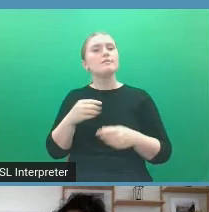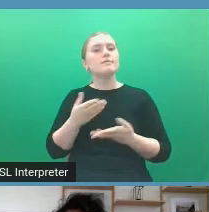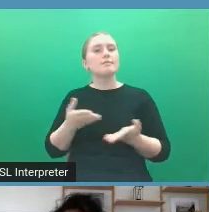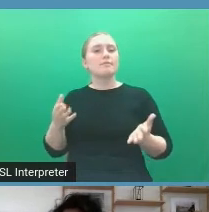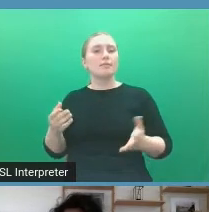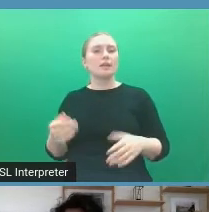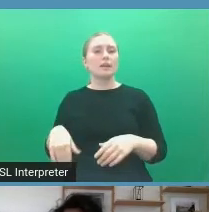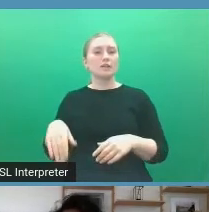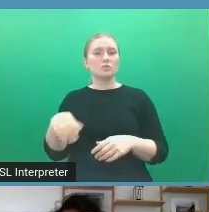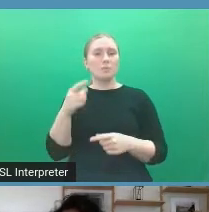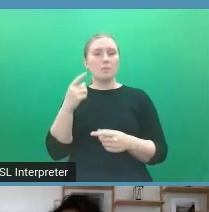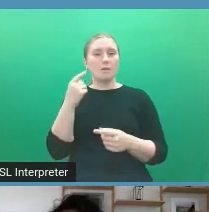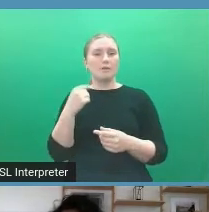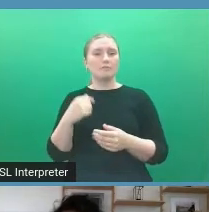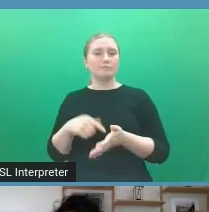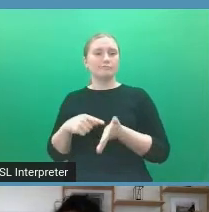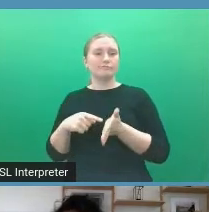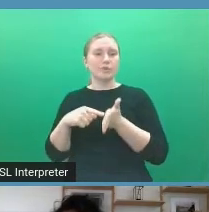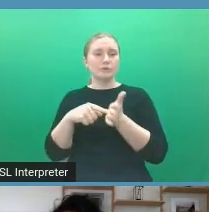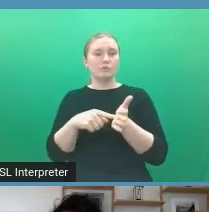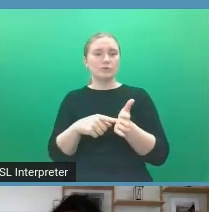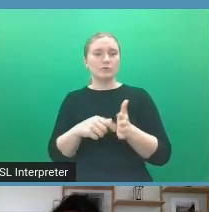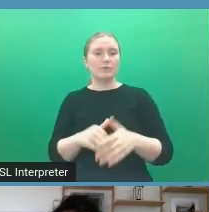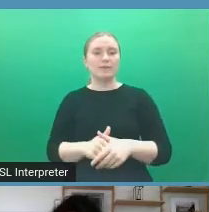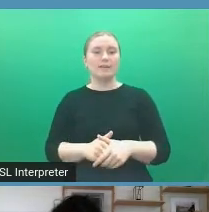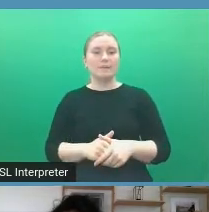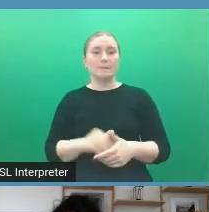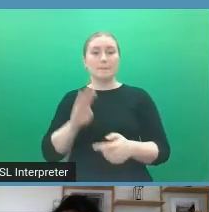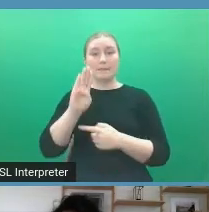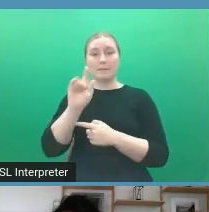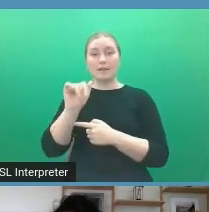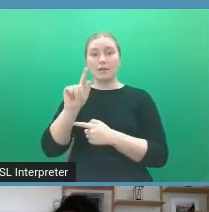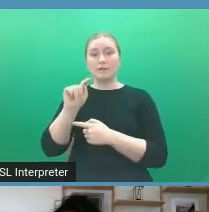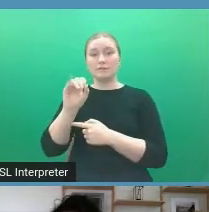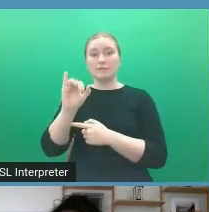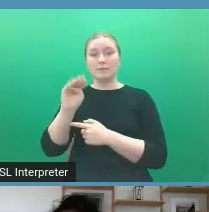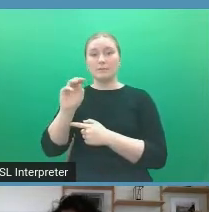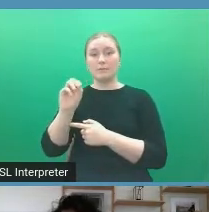You know if we look at the Baltimore Museum of Art in the past year, they had a collections mandate